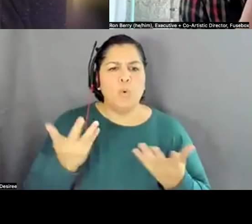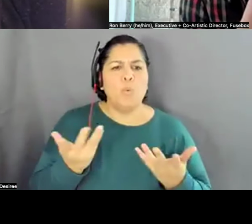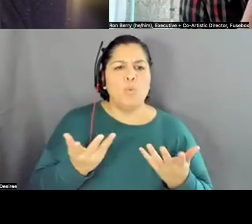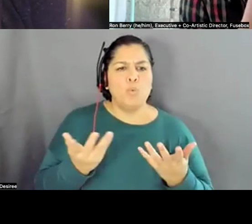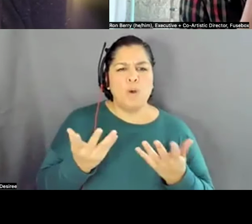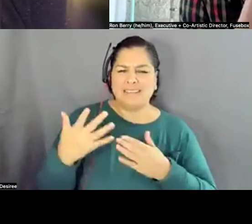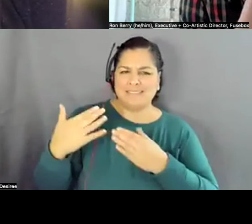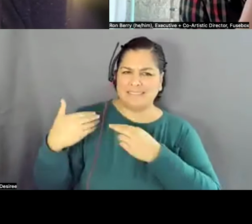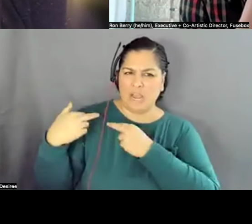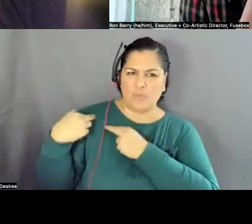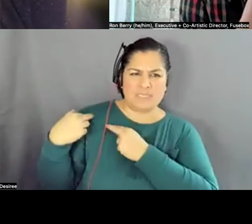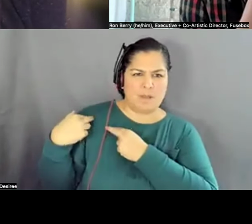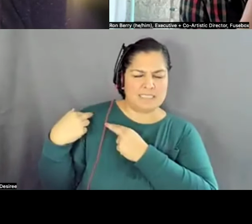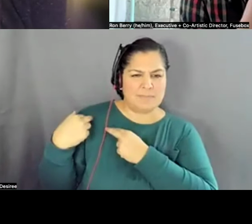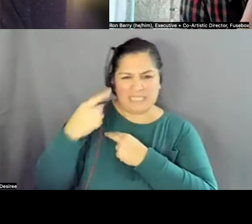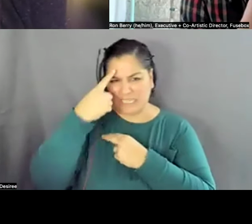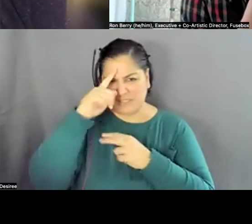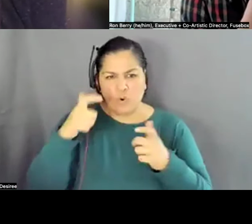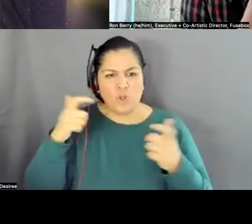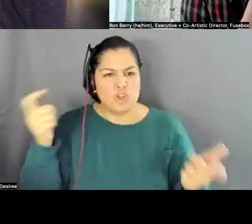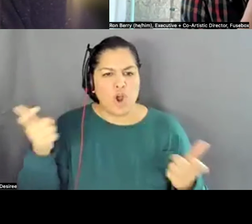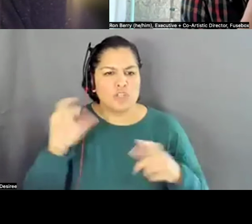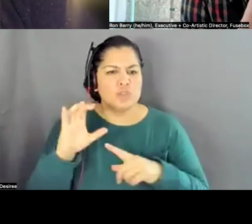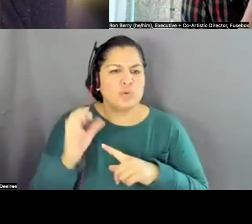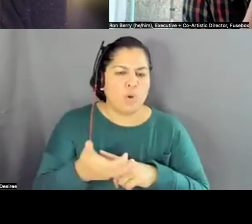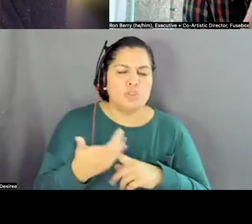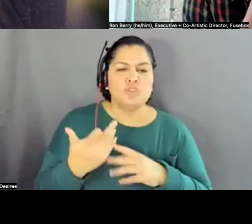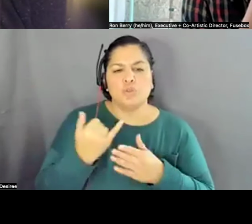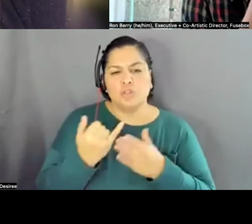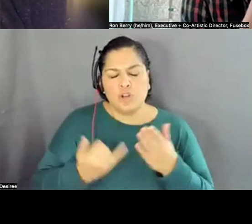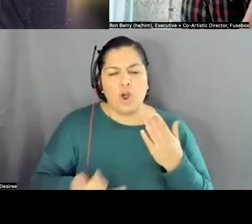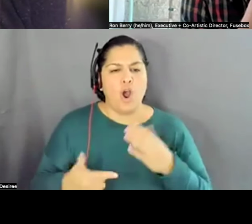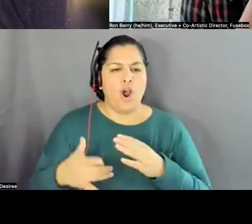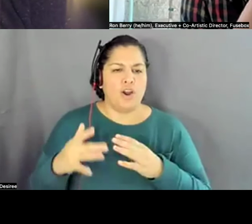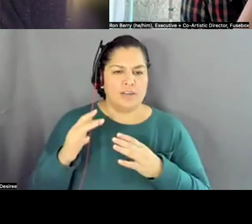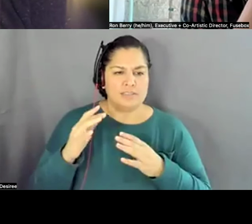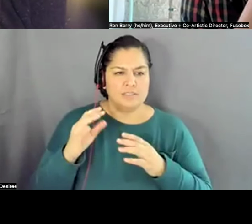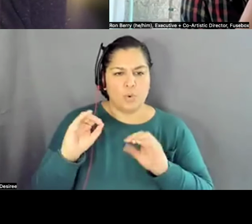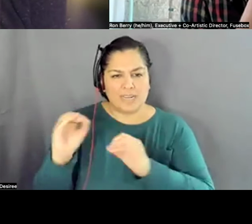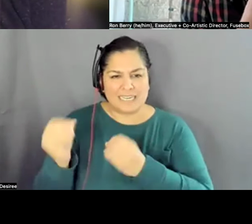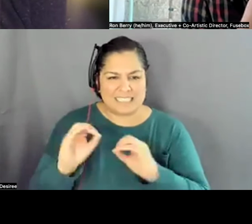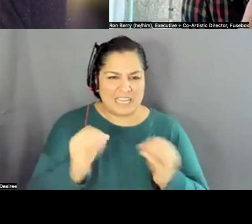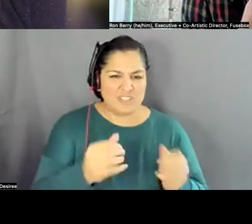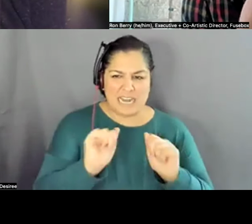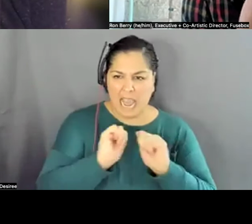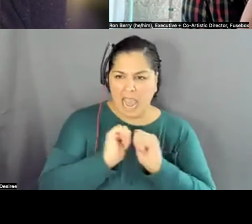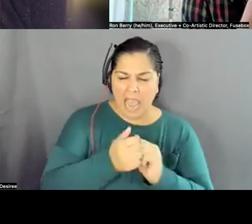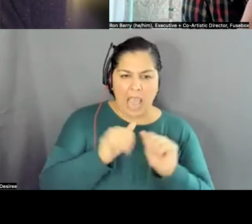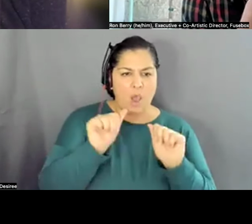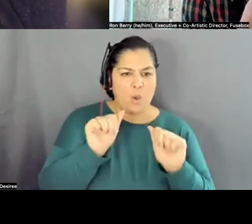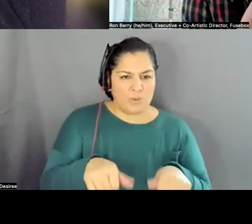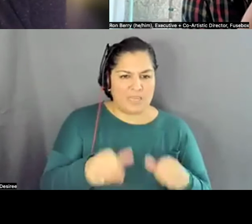arts and cultural organizations doing this work to ensure that creative processes and community and community autonomy doesn't end with the project?